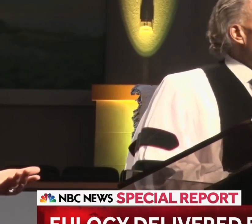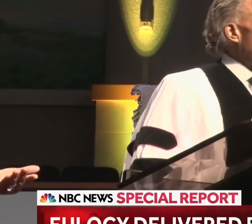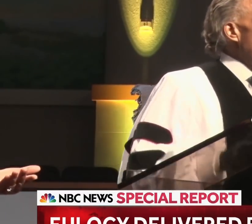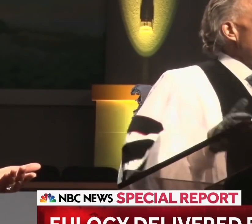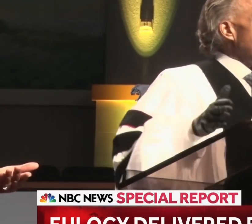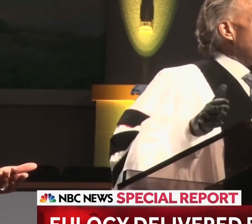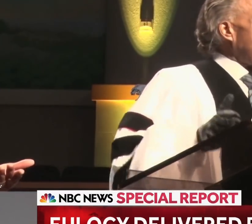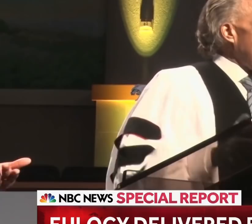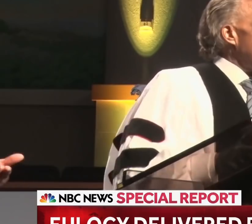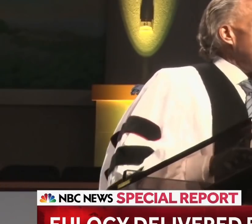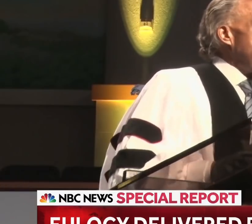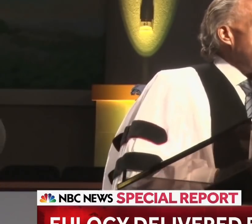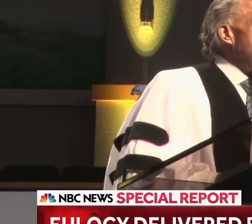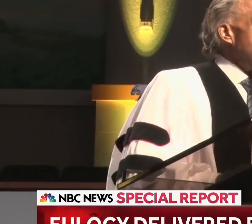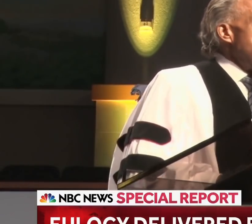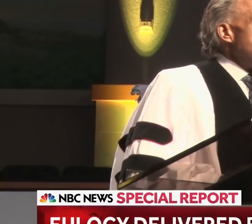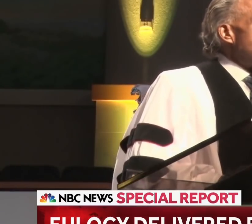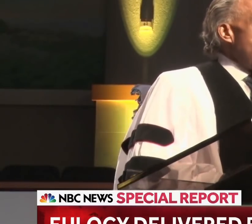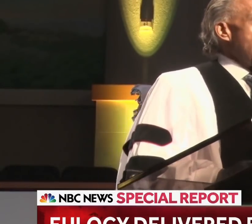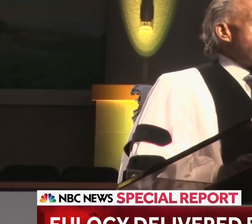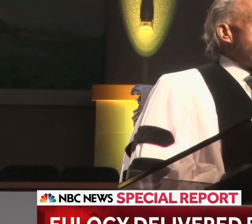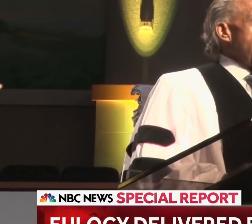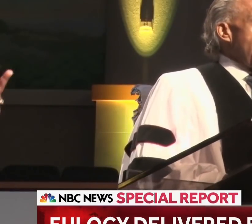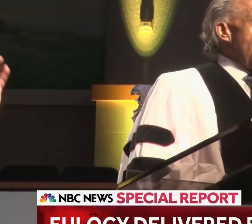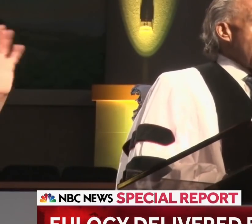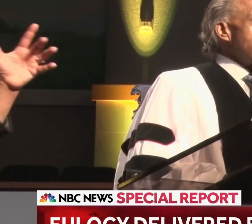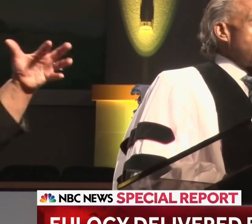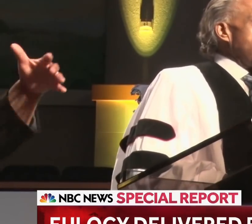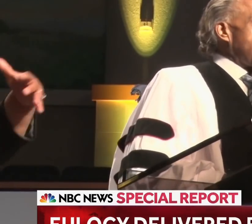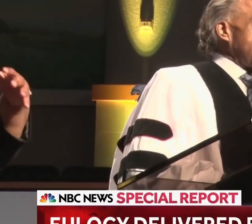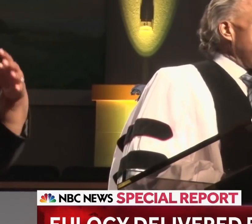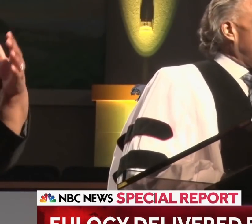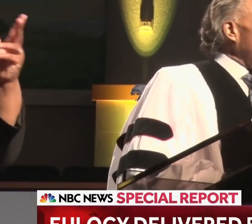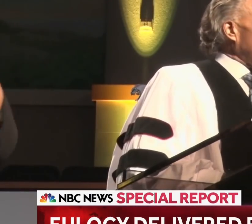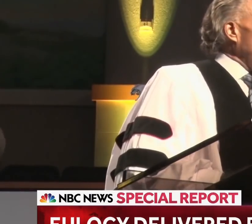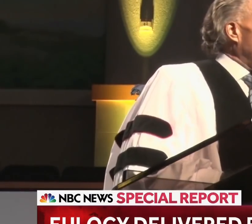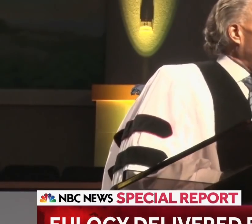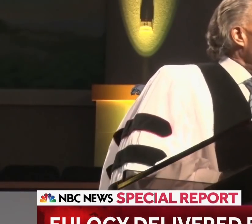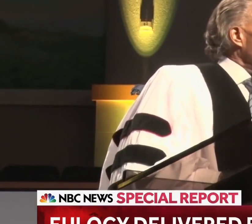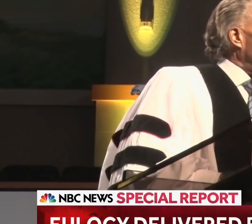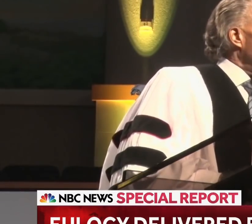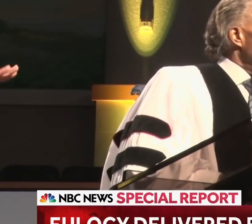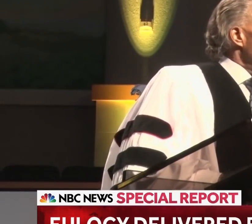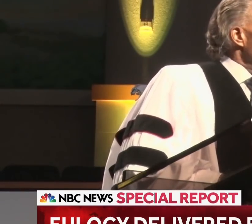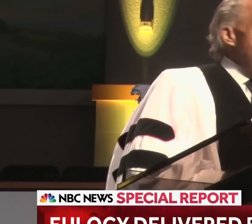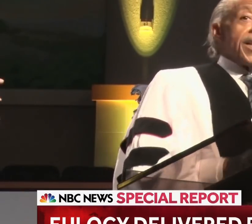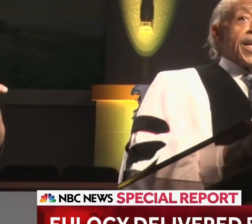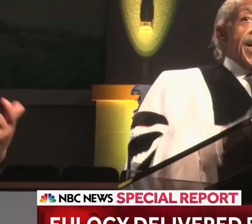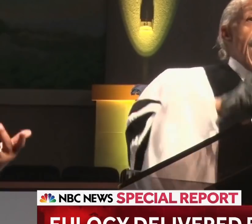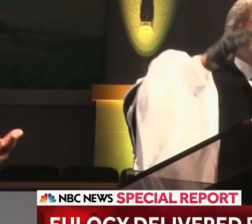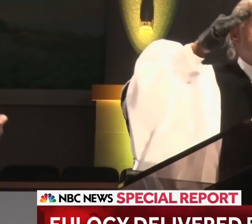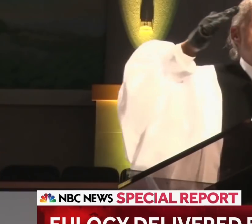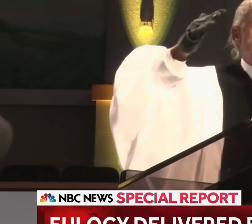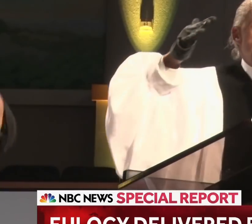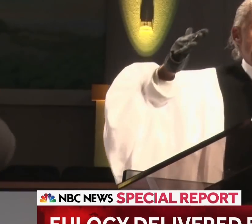YOU’RE GOING TO STOP THE BRUTALITY. YOU’RE CALLING YOUR CABINET IN,